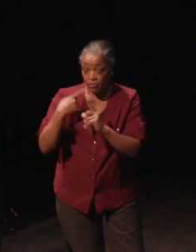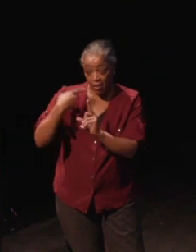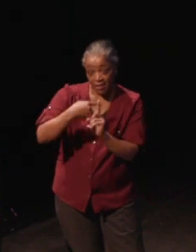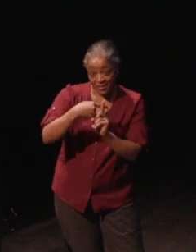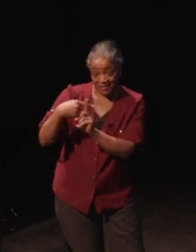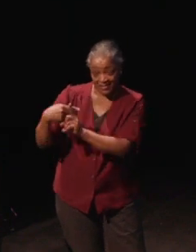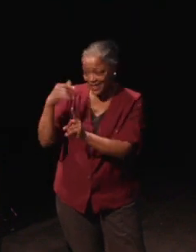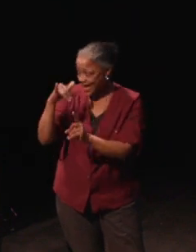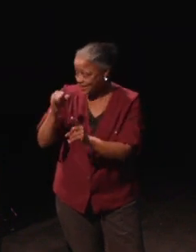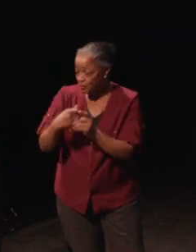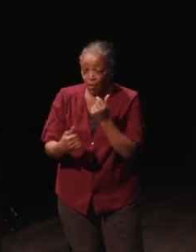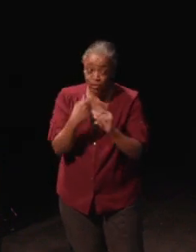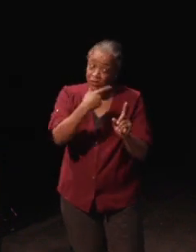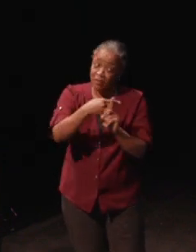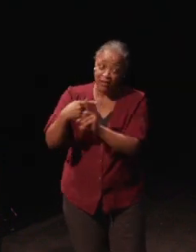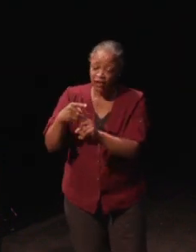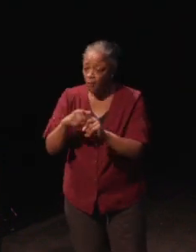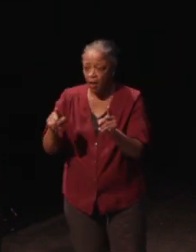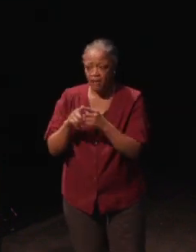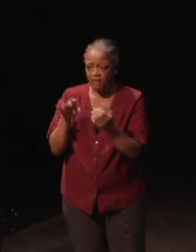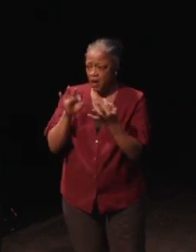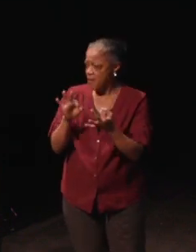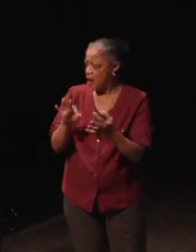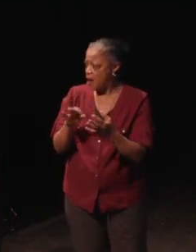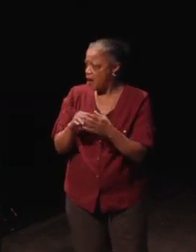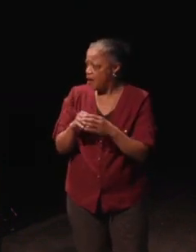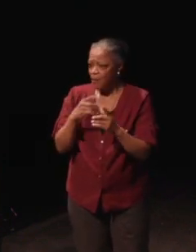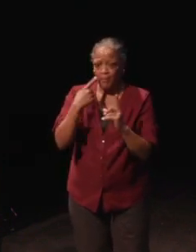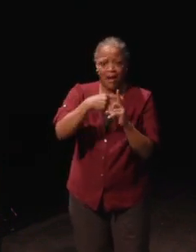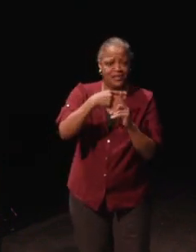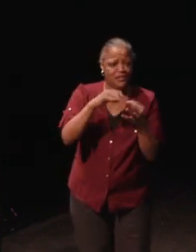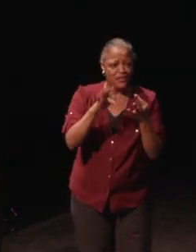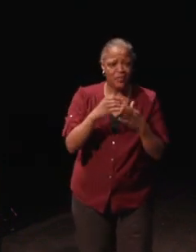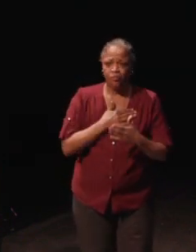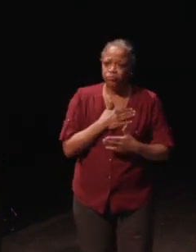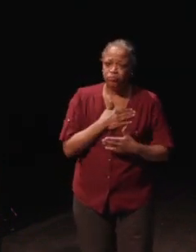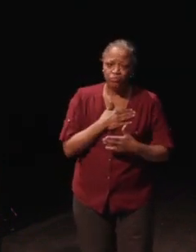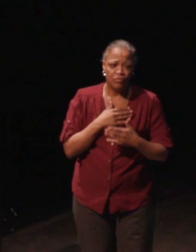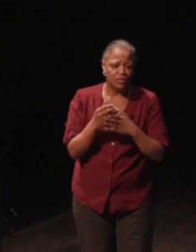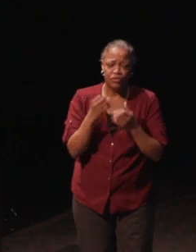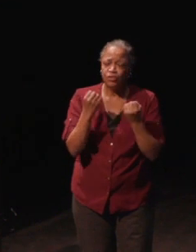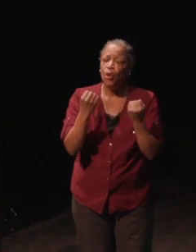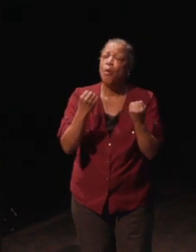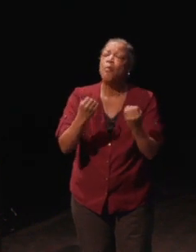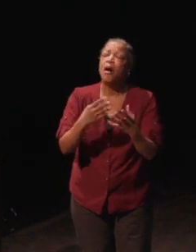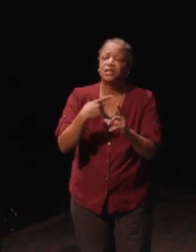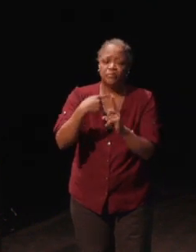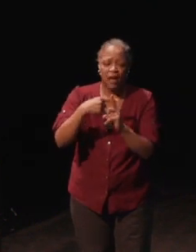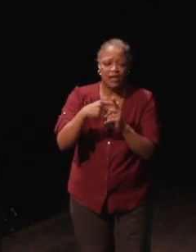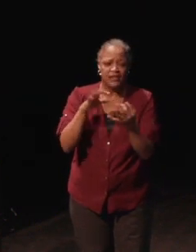I also want to say there is, I have never gotten as much positive feedback from any player, as I've gotten from blind players,